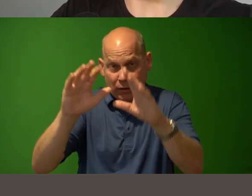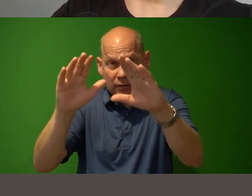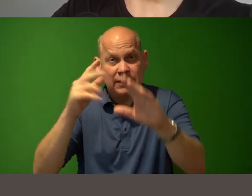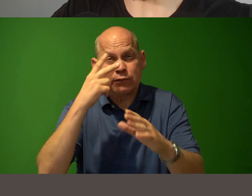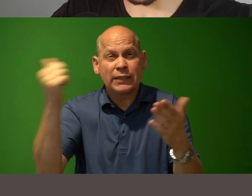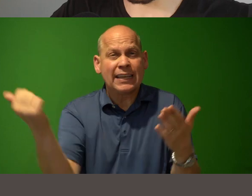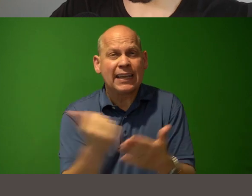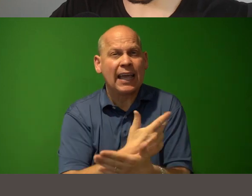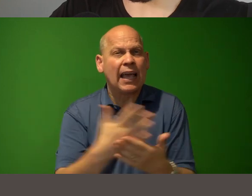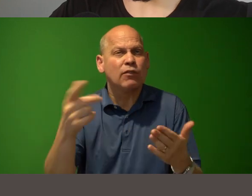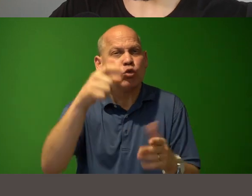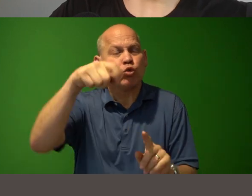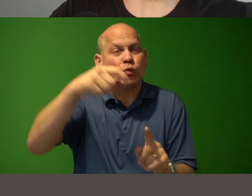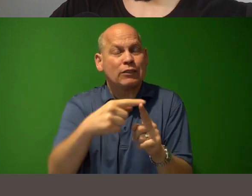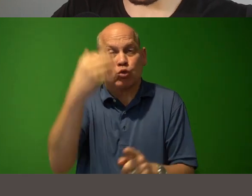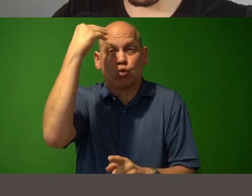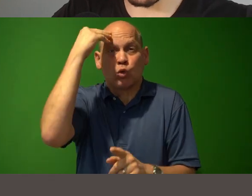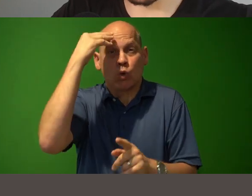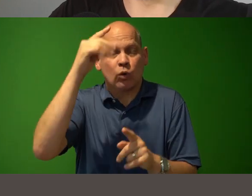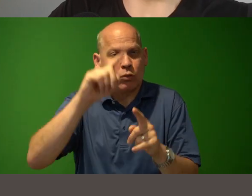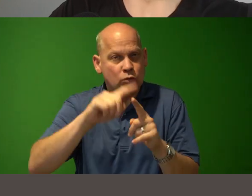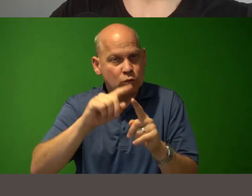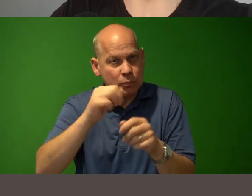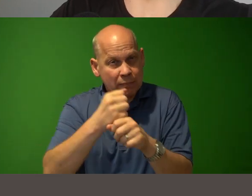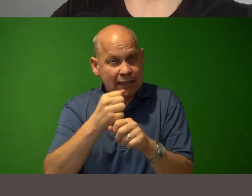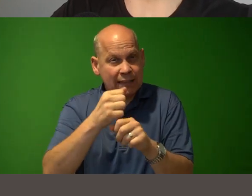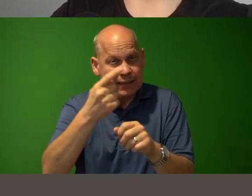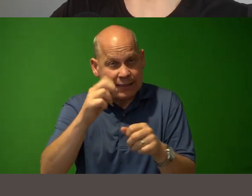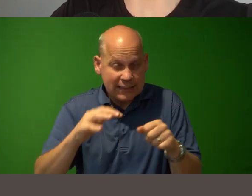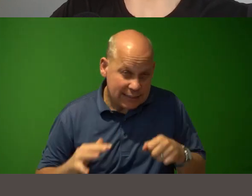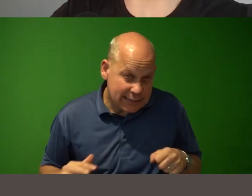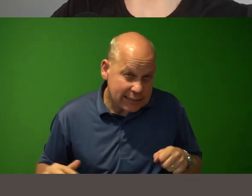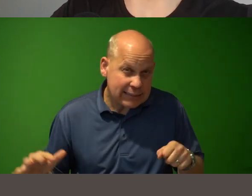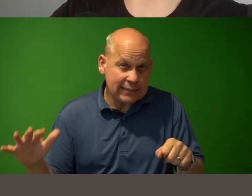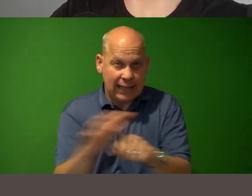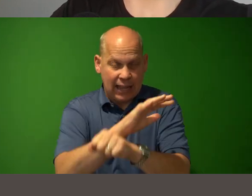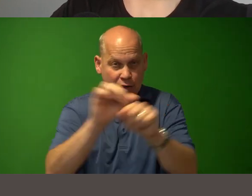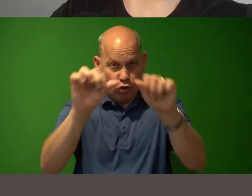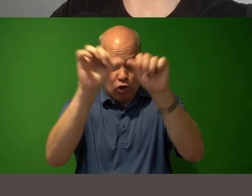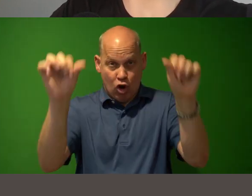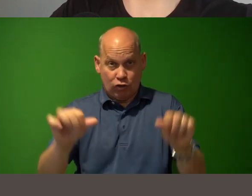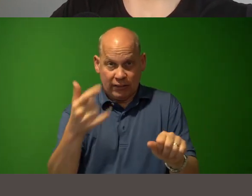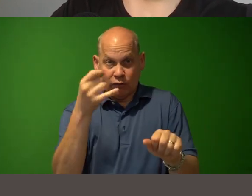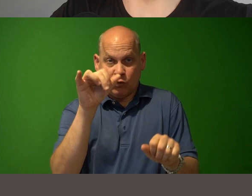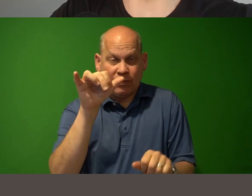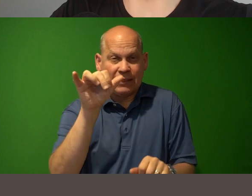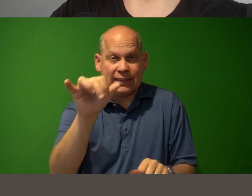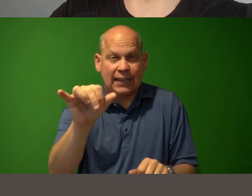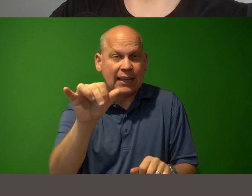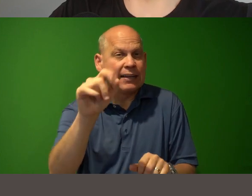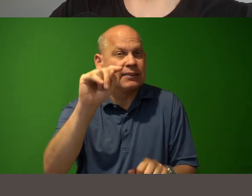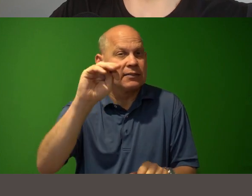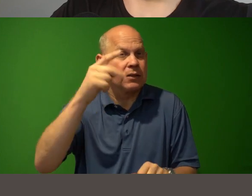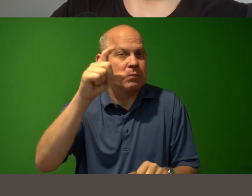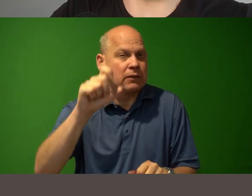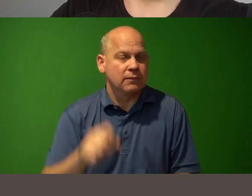everything we need to know in order to make the entire architecture of the temple.